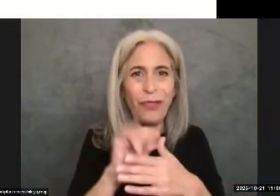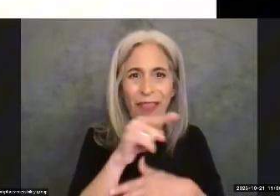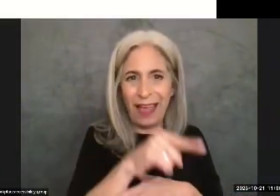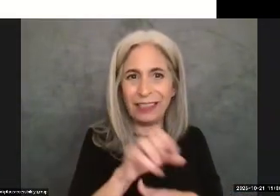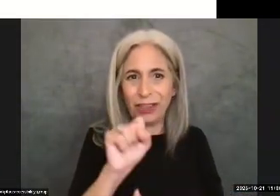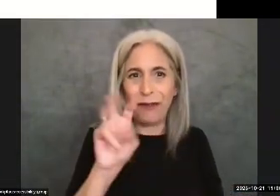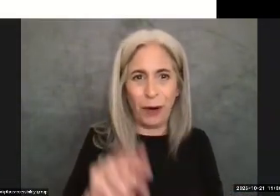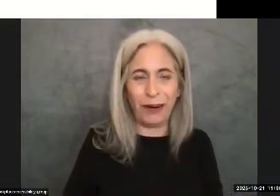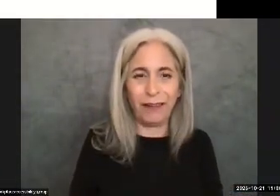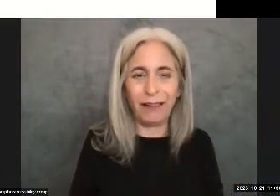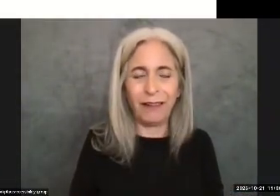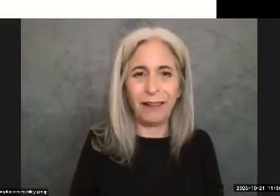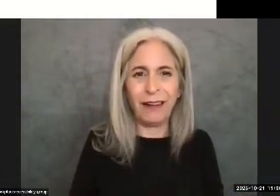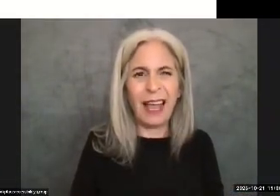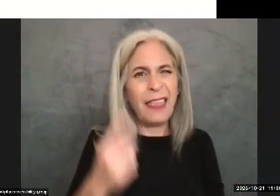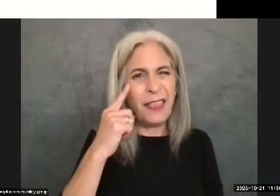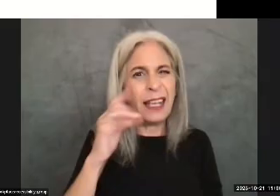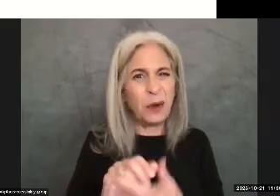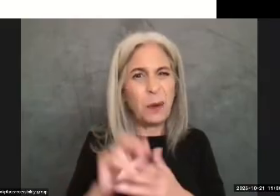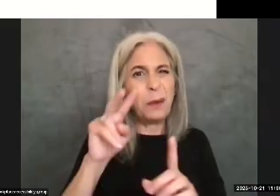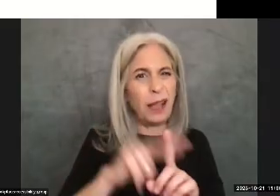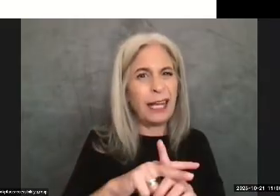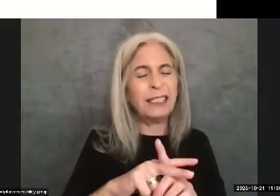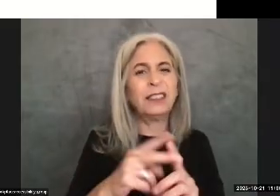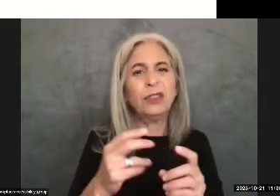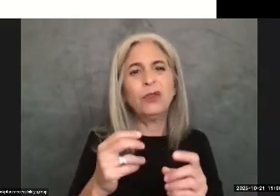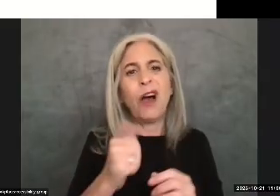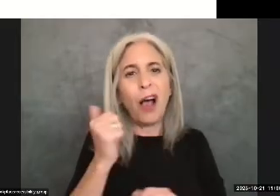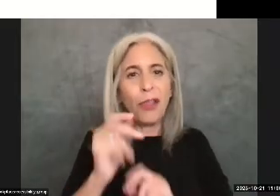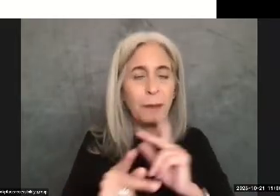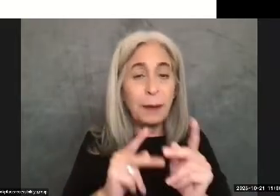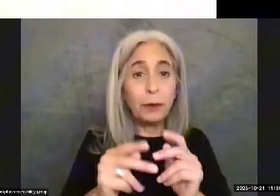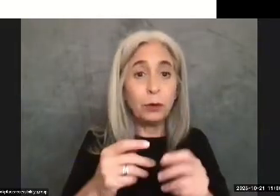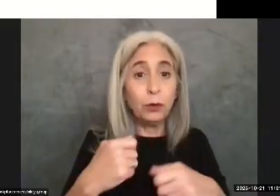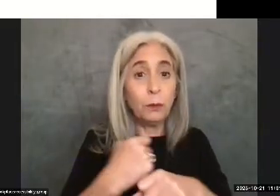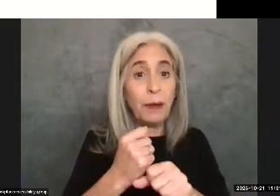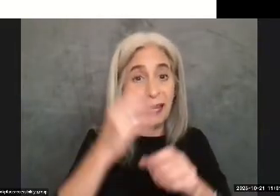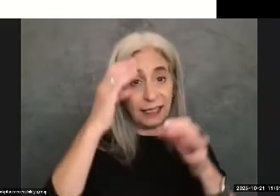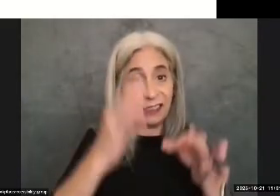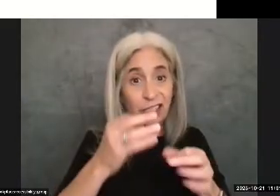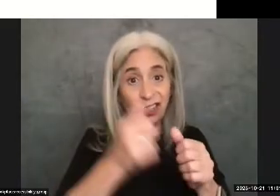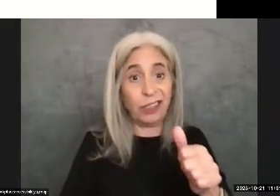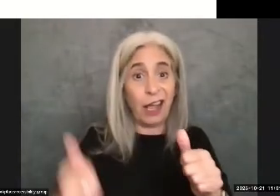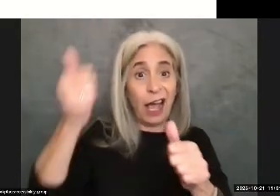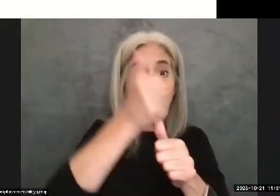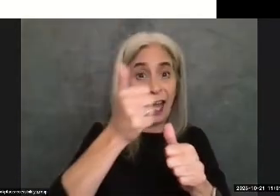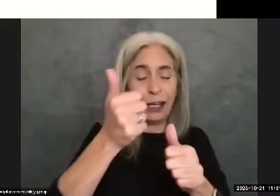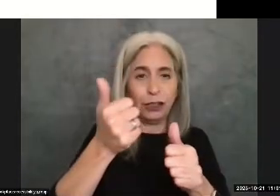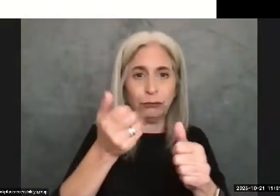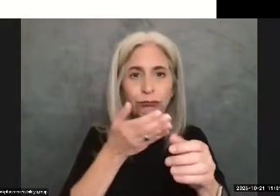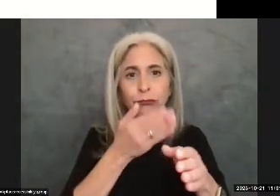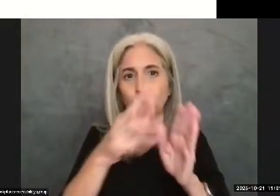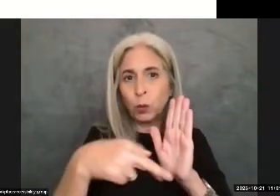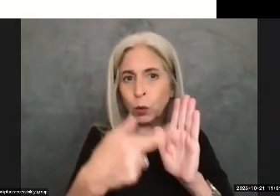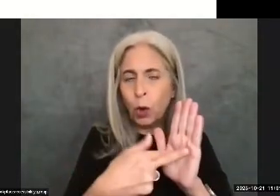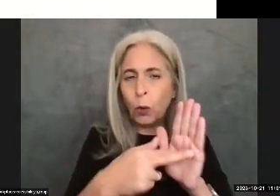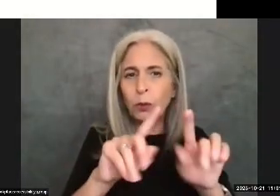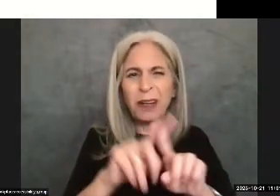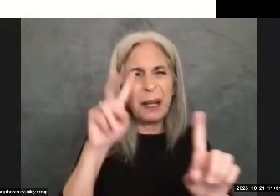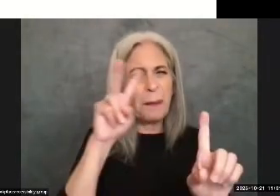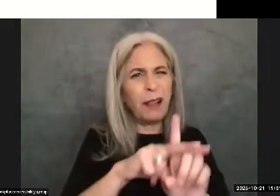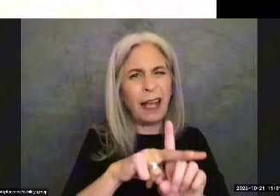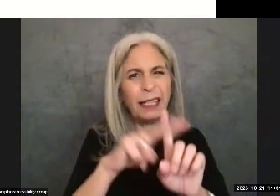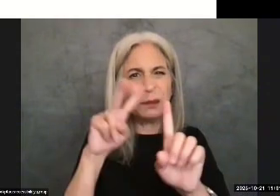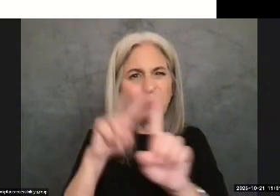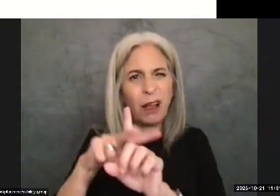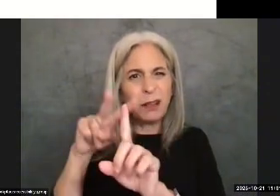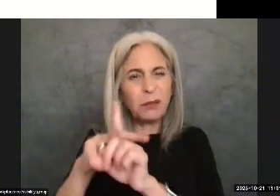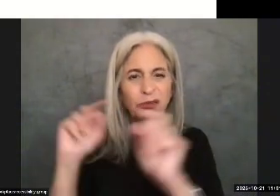Kathleen DeForest: I think this is a little more applicable to maybe some of the people who are in higher decision-making positions, but it also, I think it truly does apply to everyone.